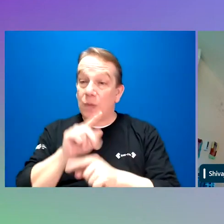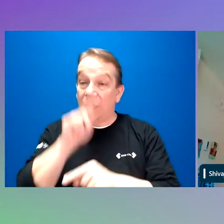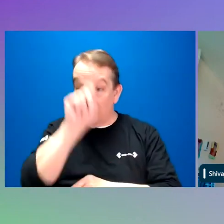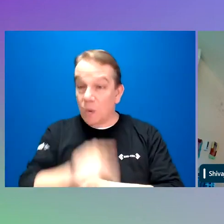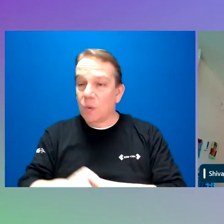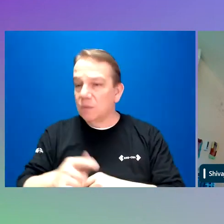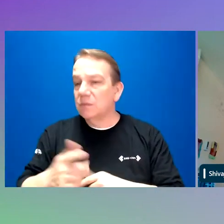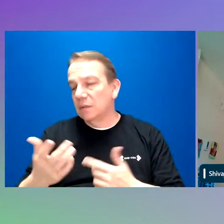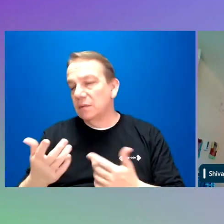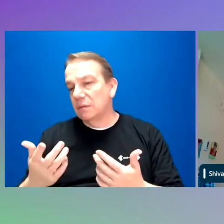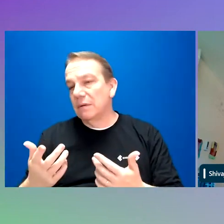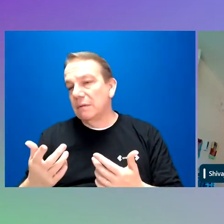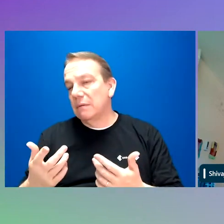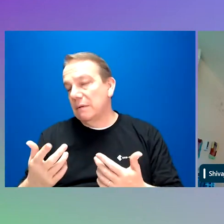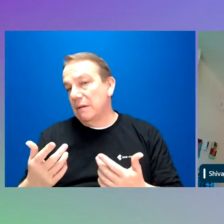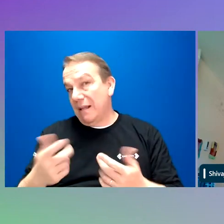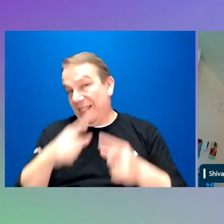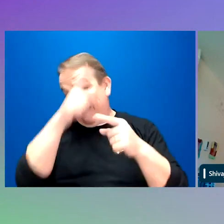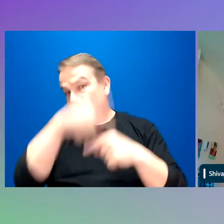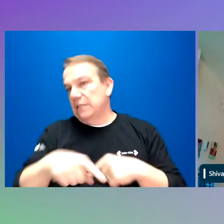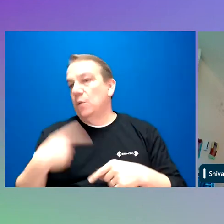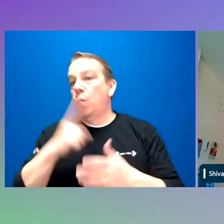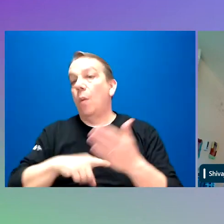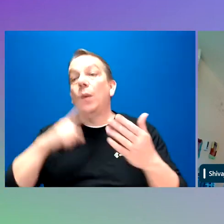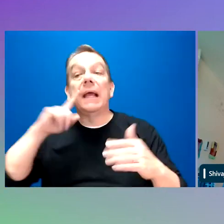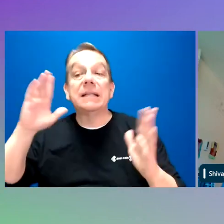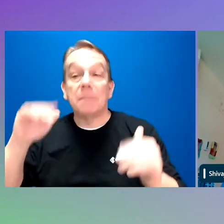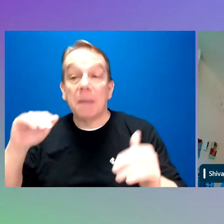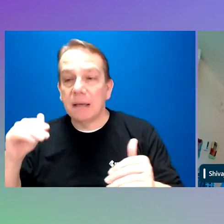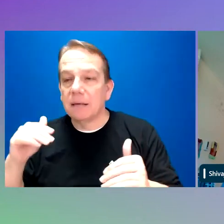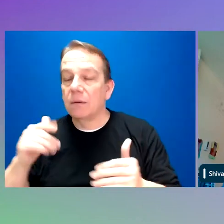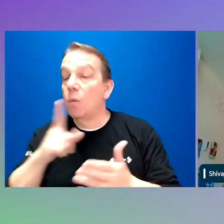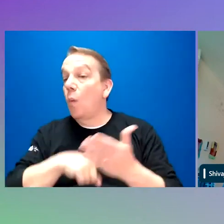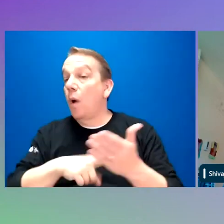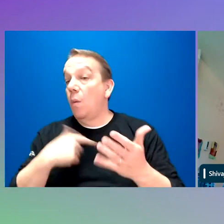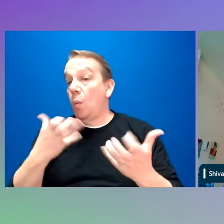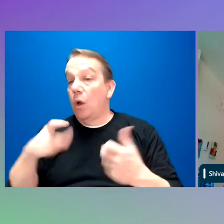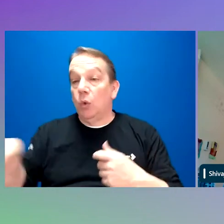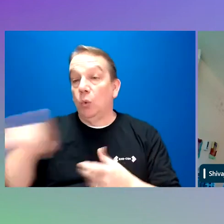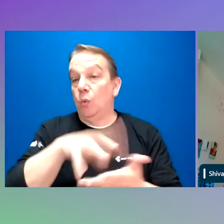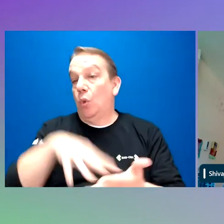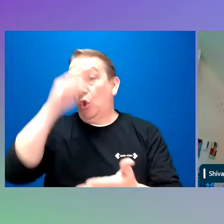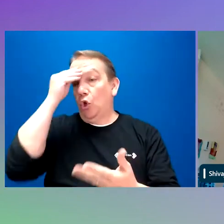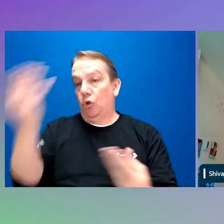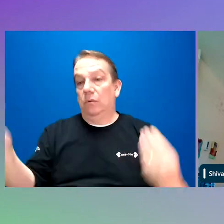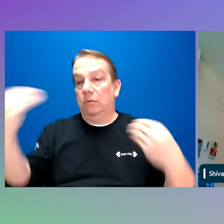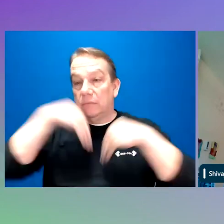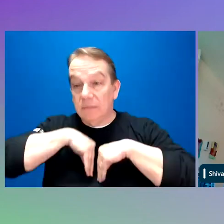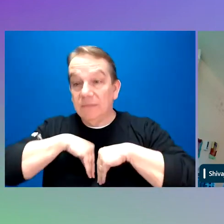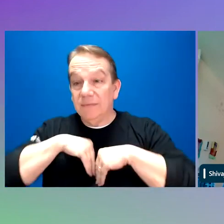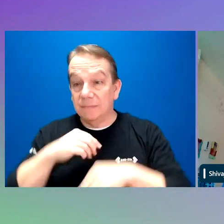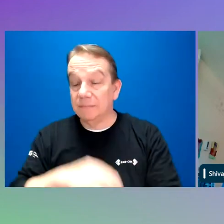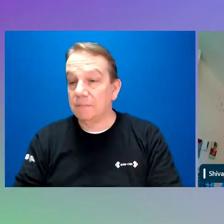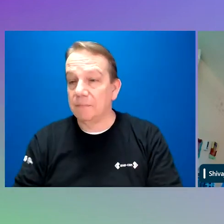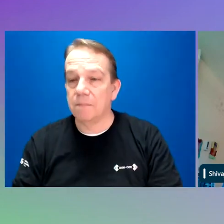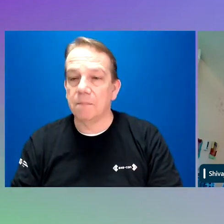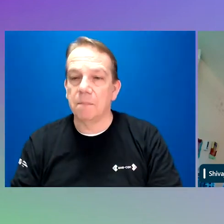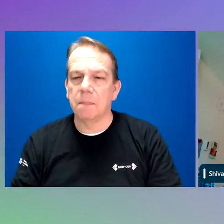are the skill sets we want from we want them to learn. There was